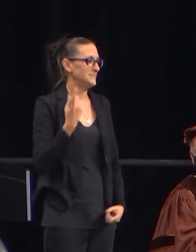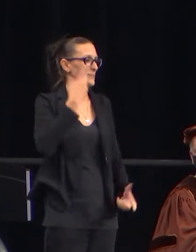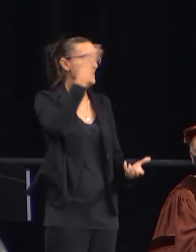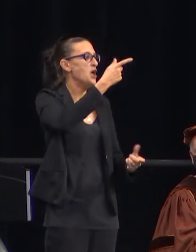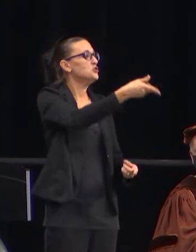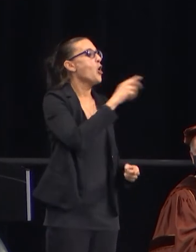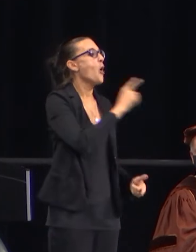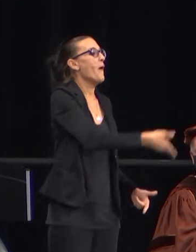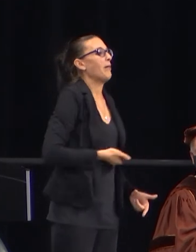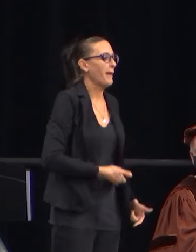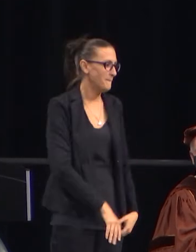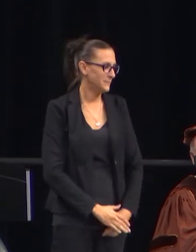All of you.